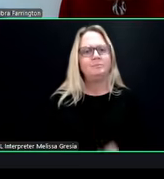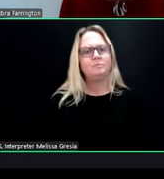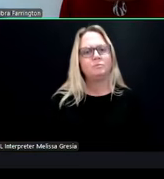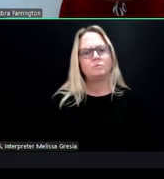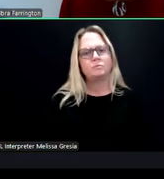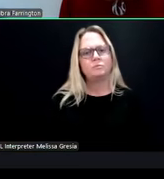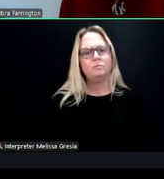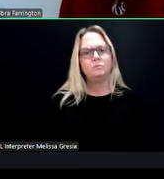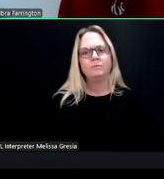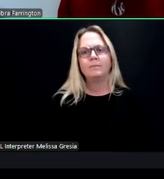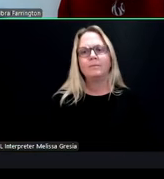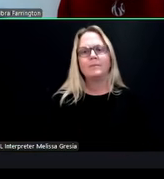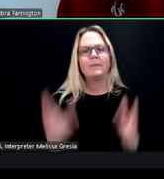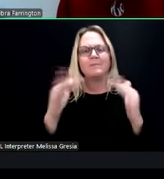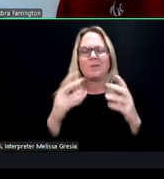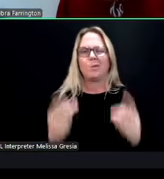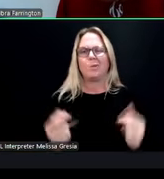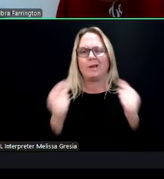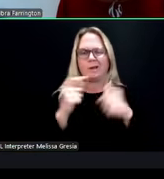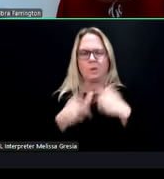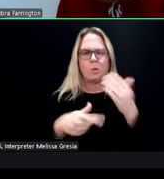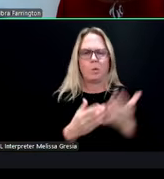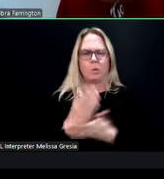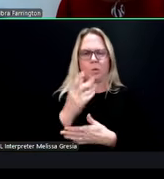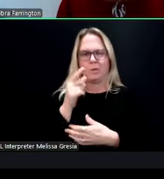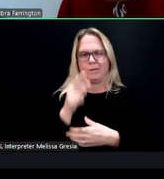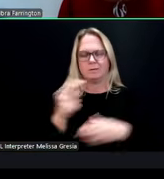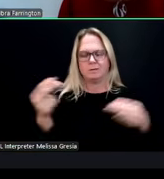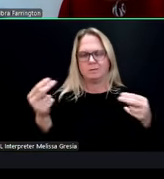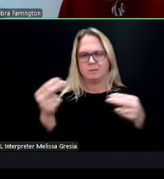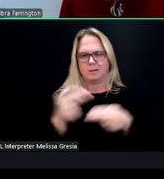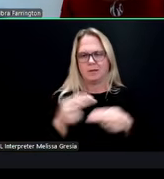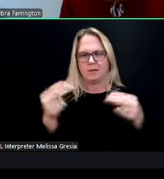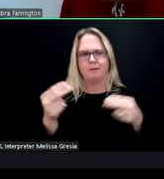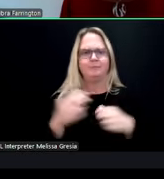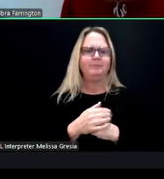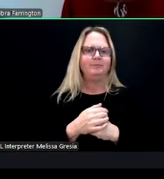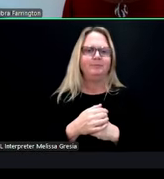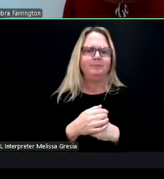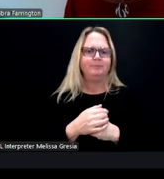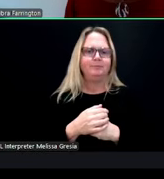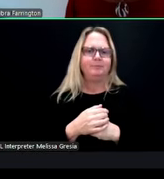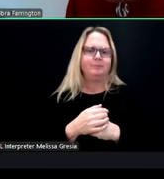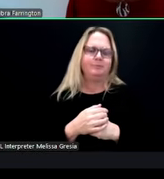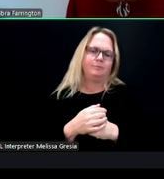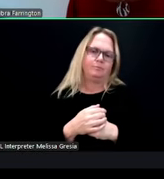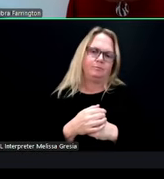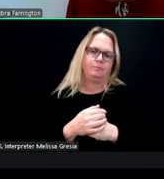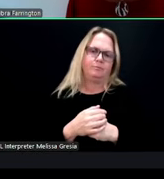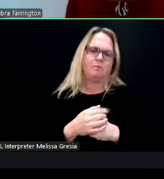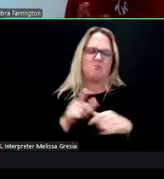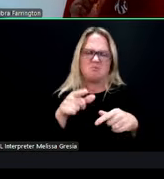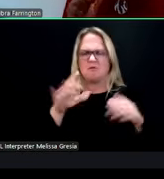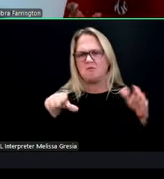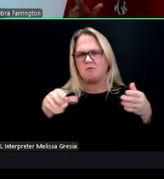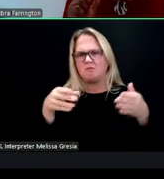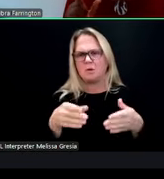And so I'll go quickly through um these next couple of slides that are focused on how the